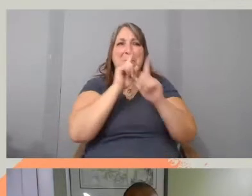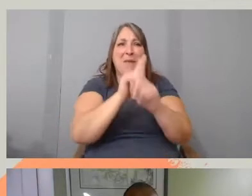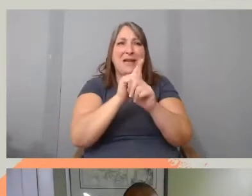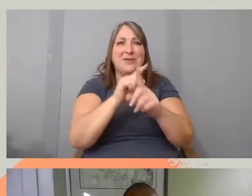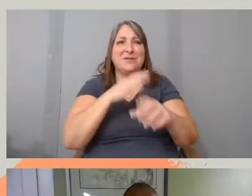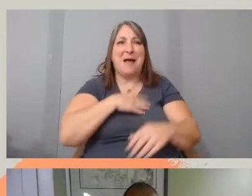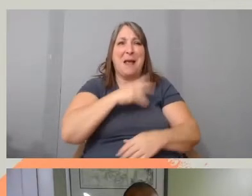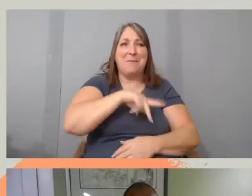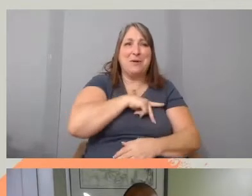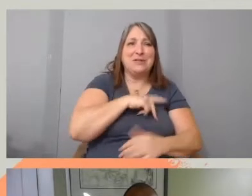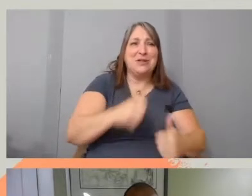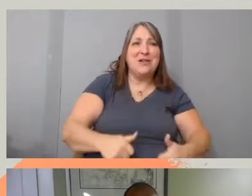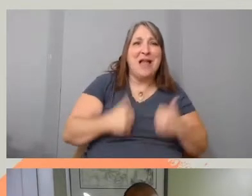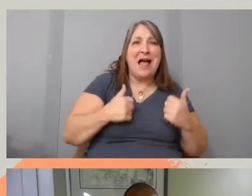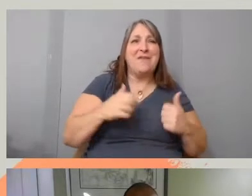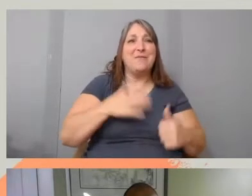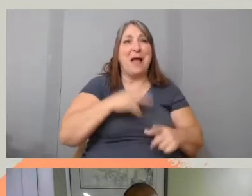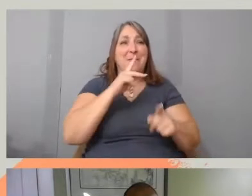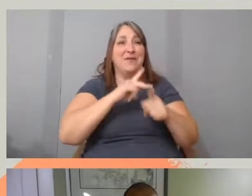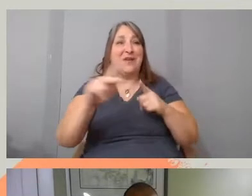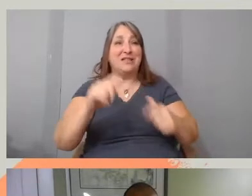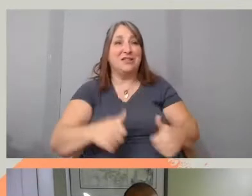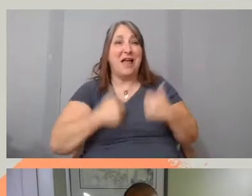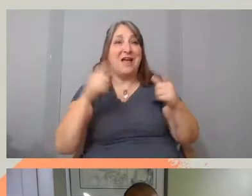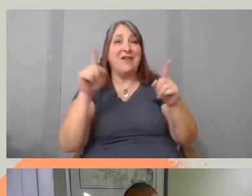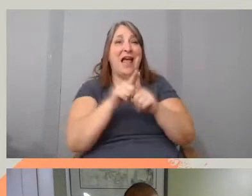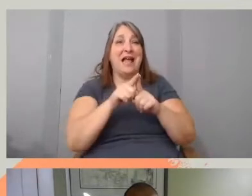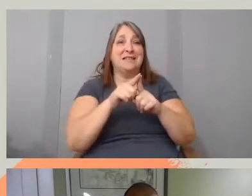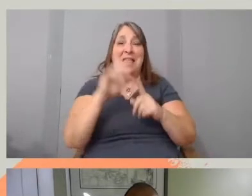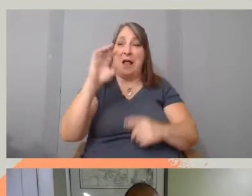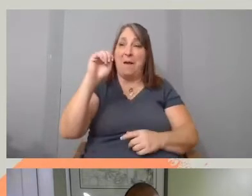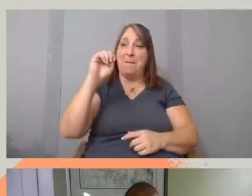As a martial artist you quickly understand why there's that person.